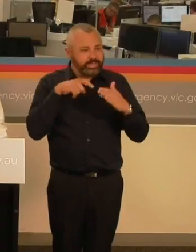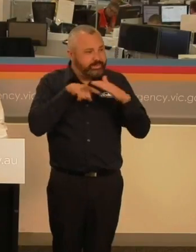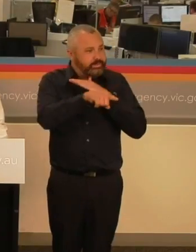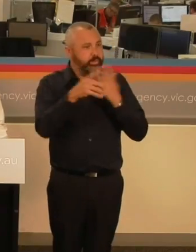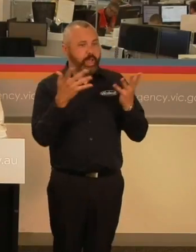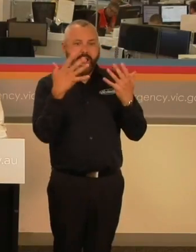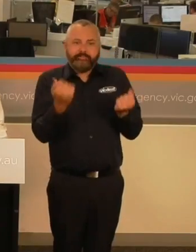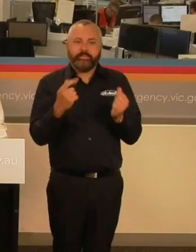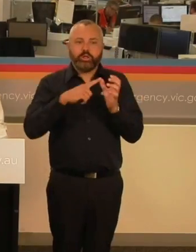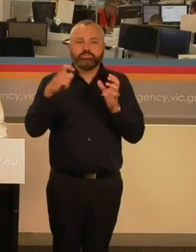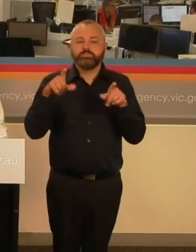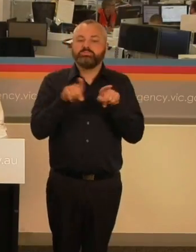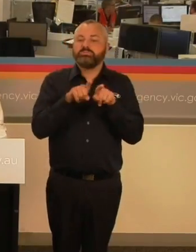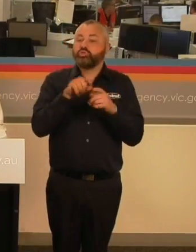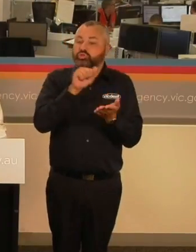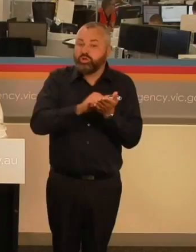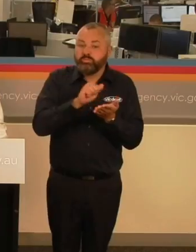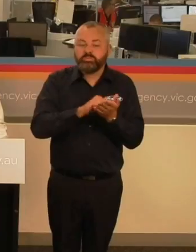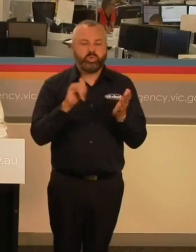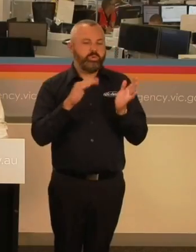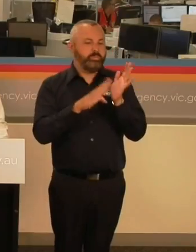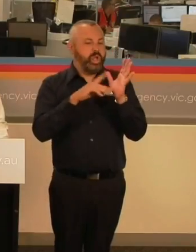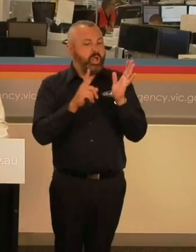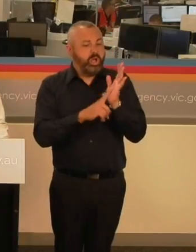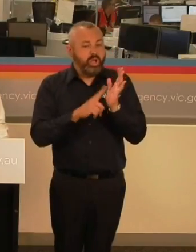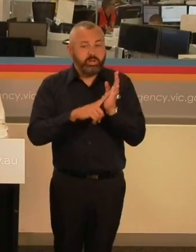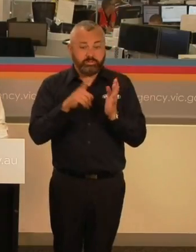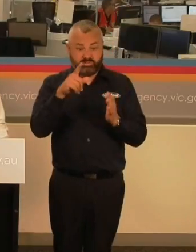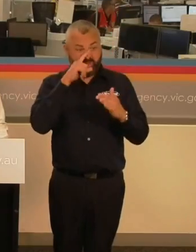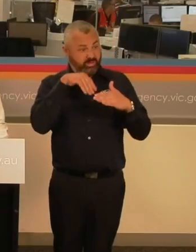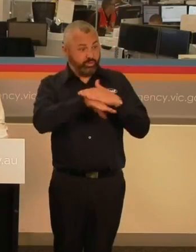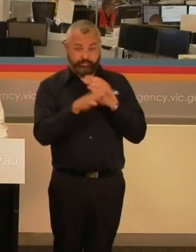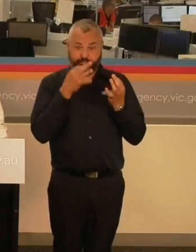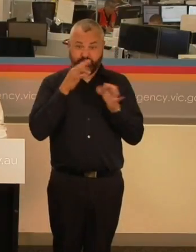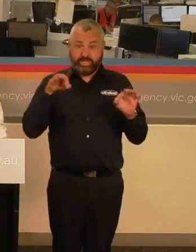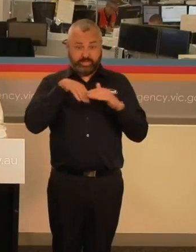can have air conditioning for free looking on others help other people